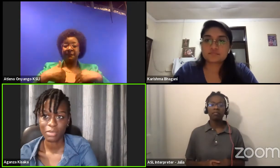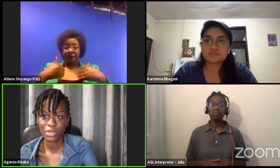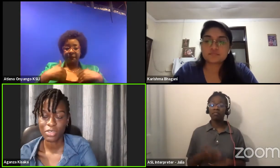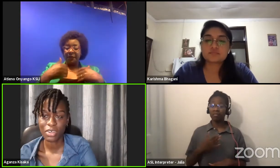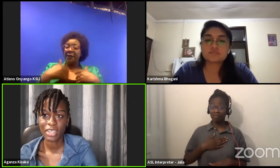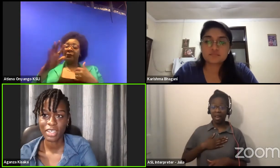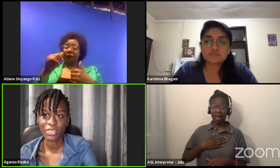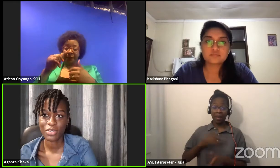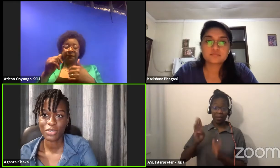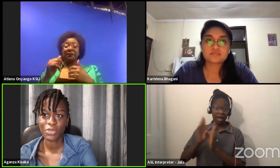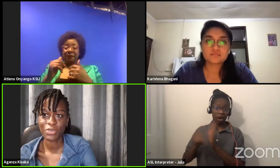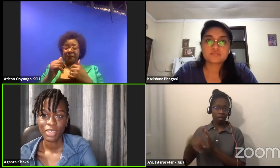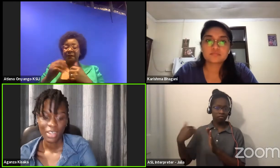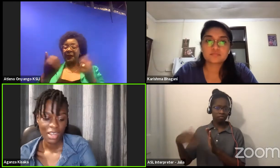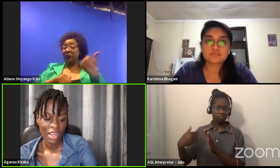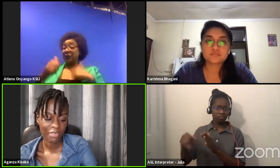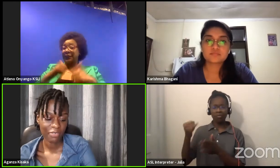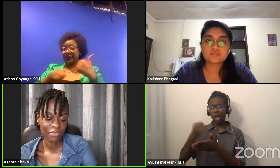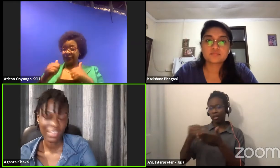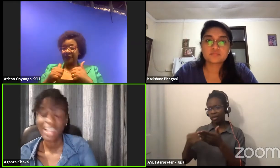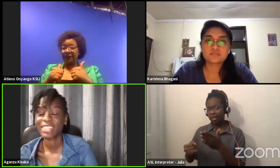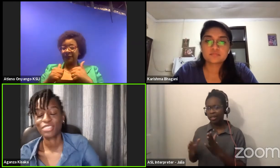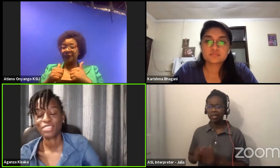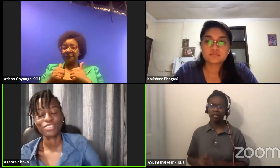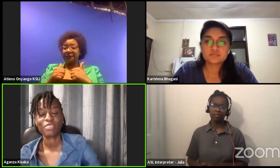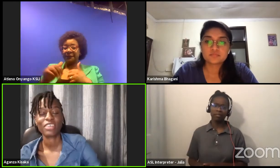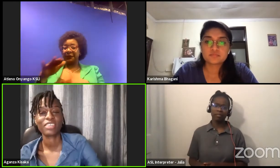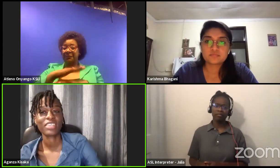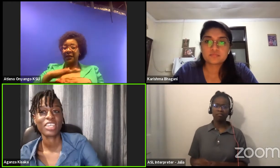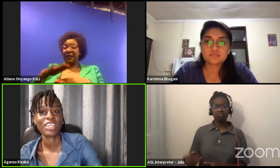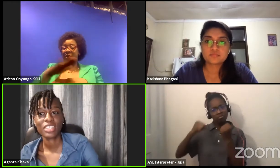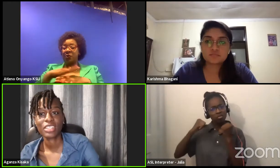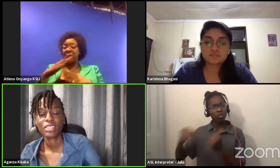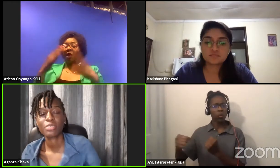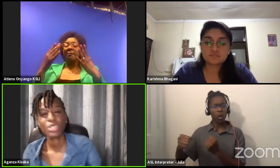I'm so honored to have that strong foundation, especially